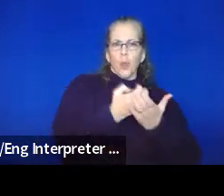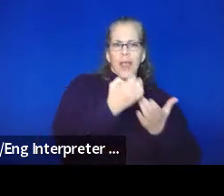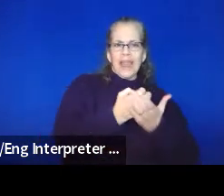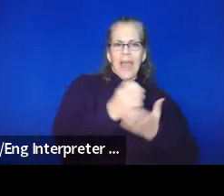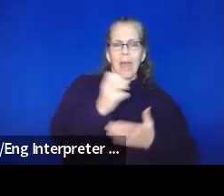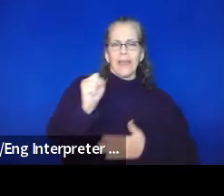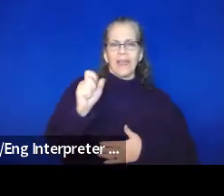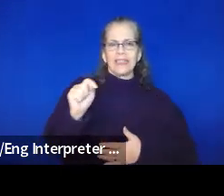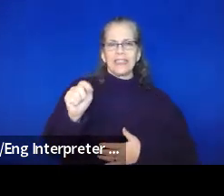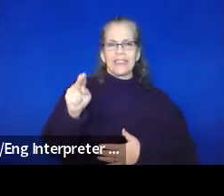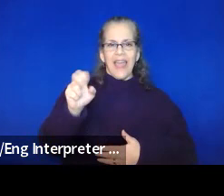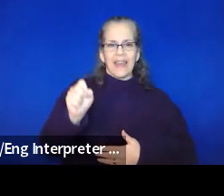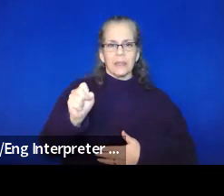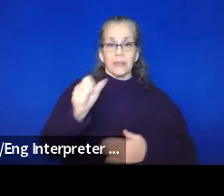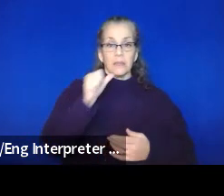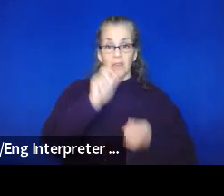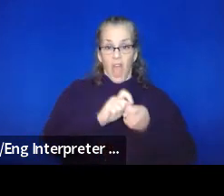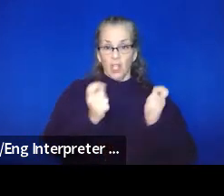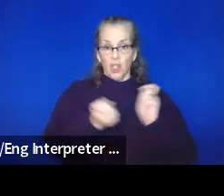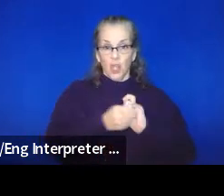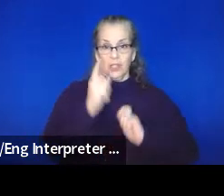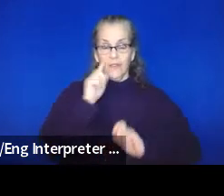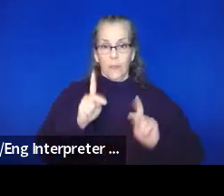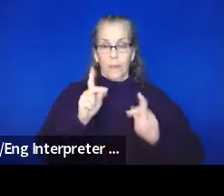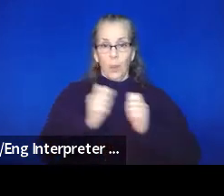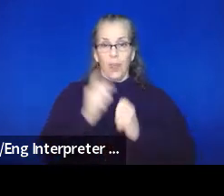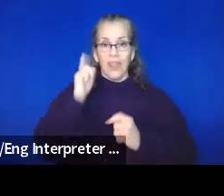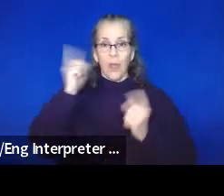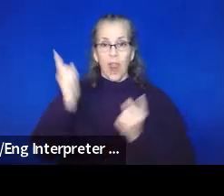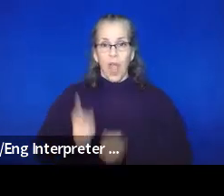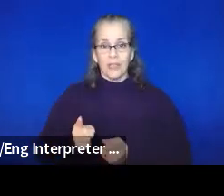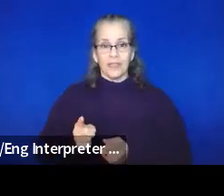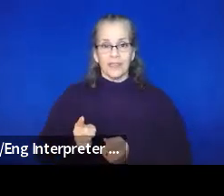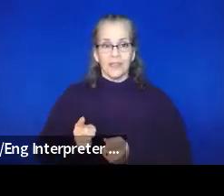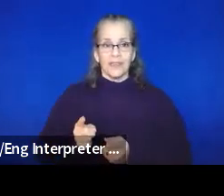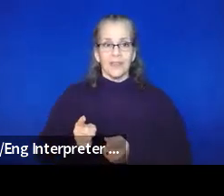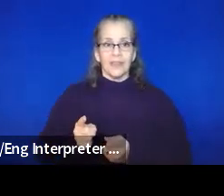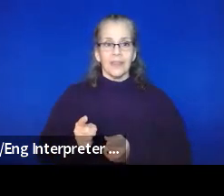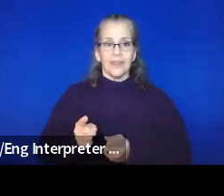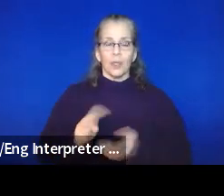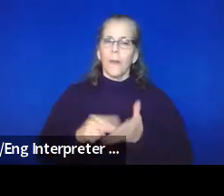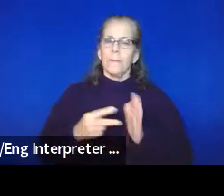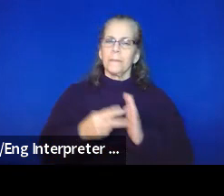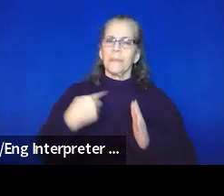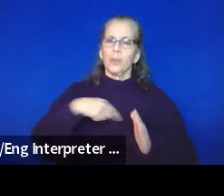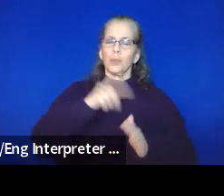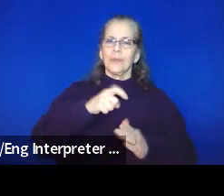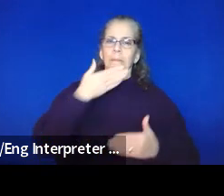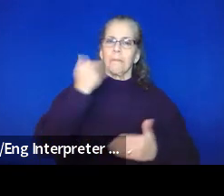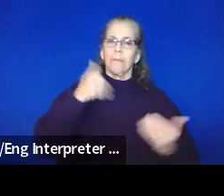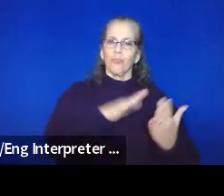changed. So we need a better approach than focus on these traditional items.